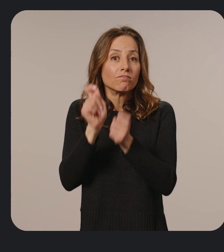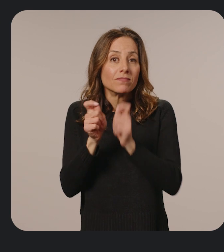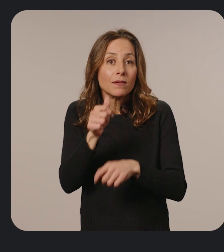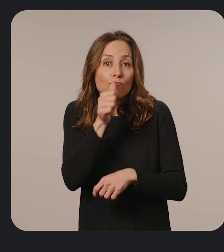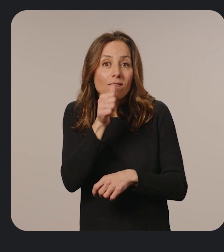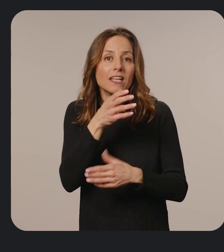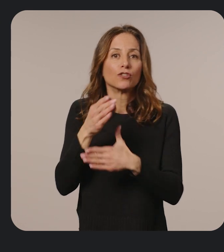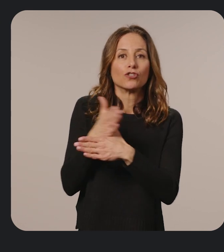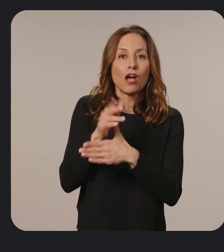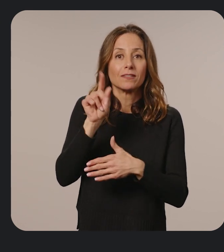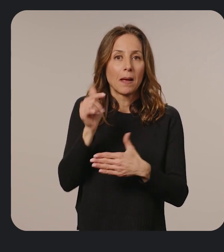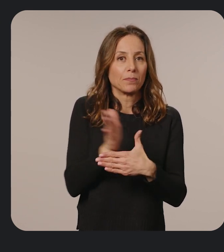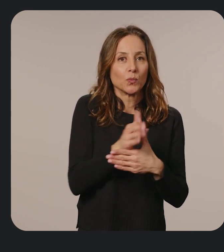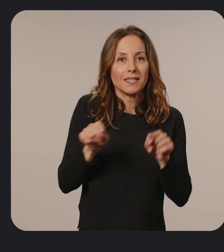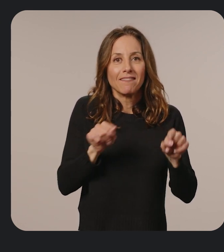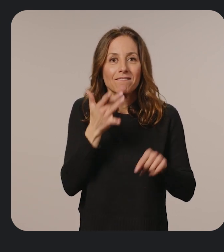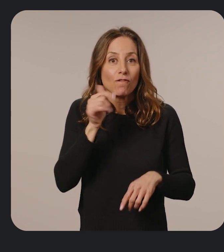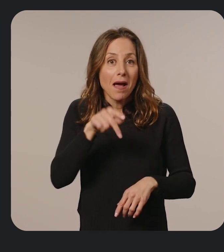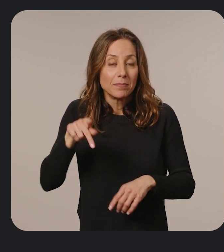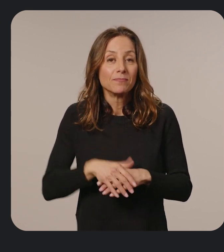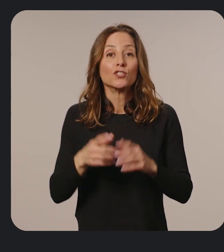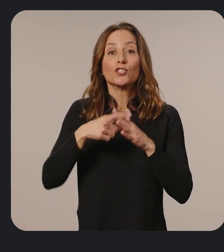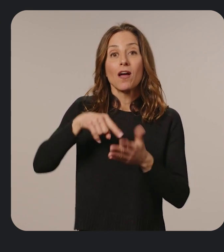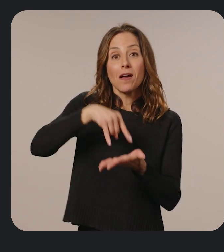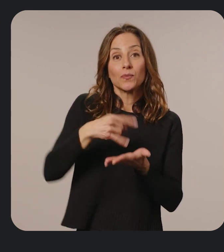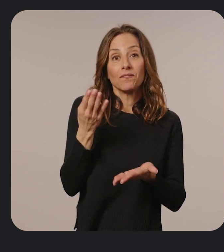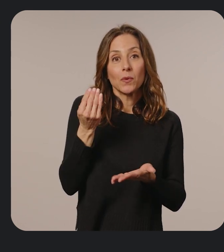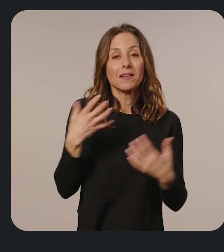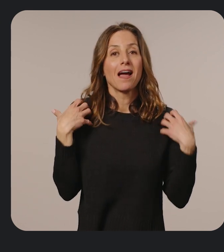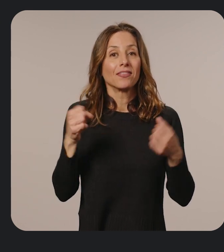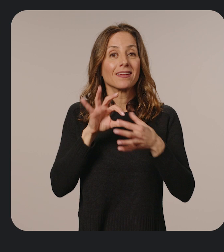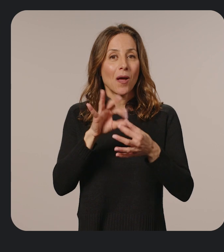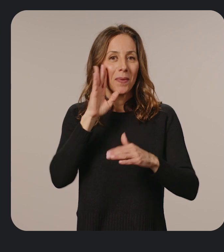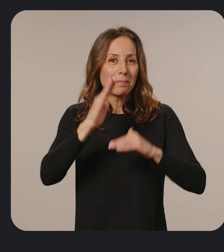controls, and share data between their favorite apps. Starting in Android 14, Health Connect